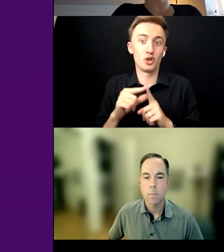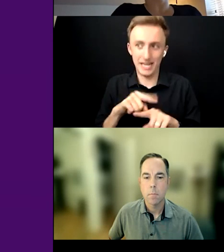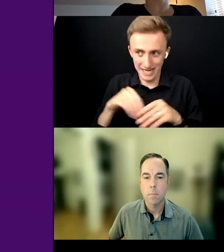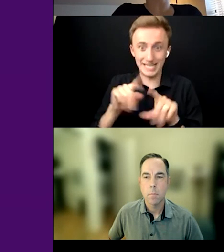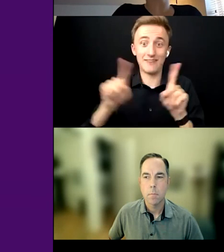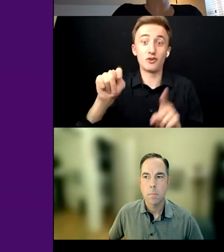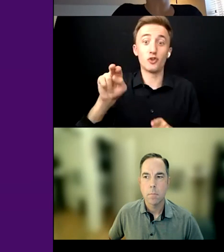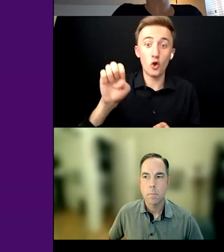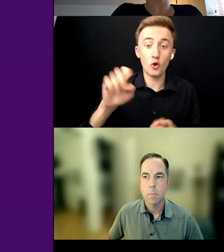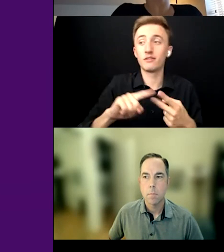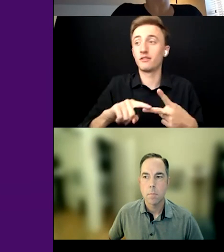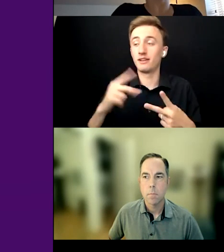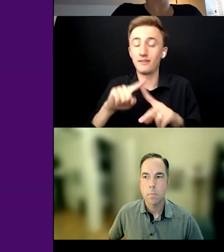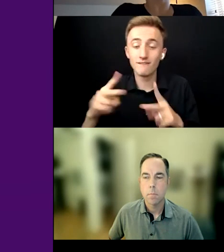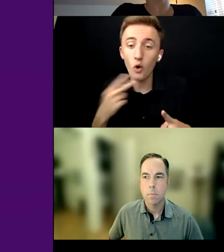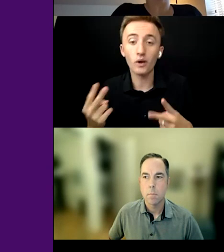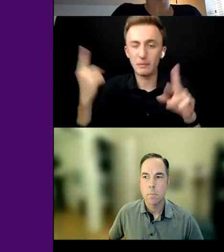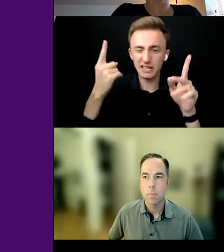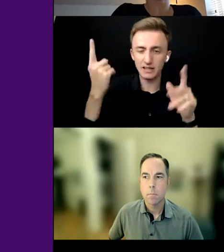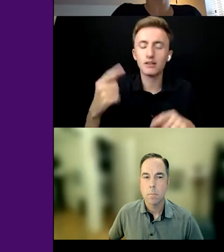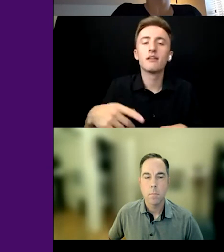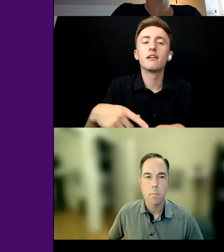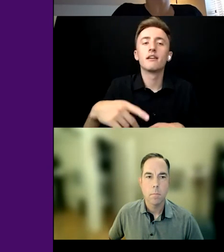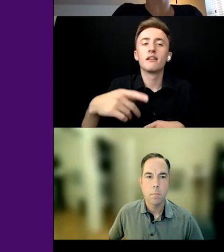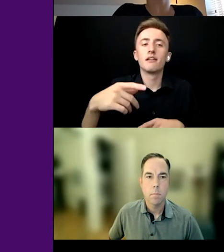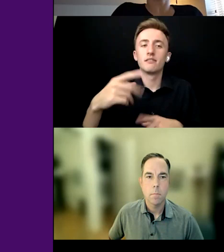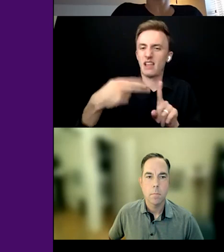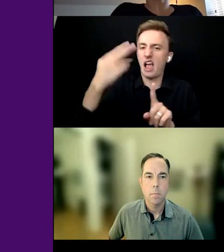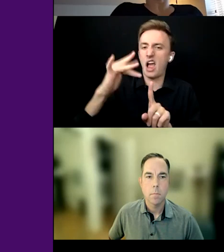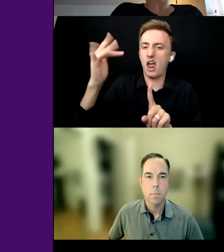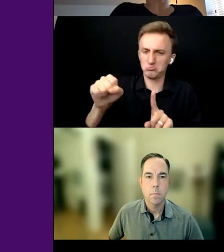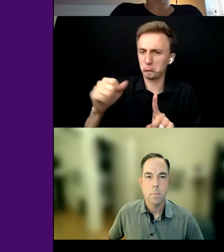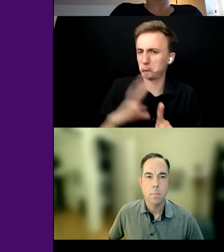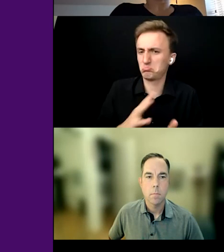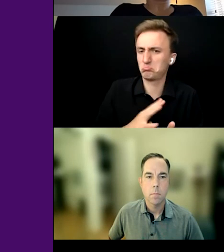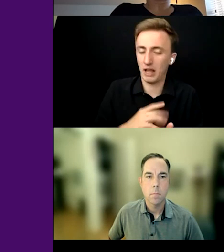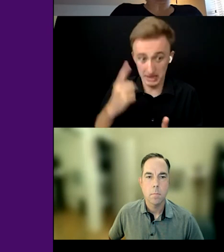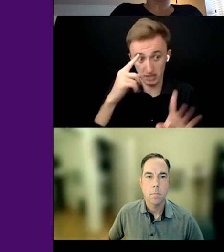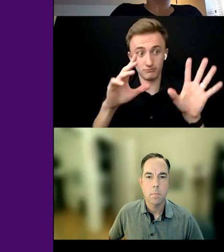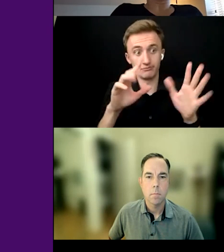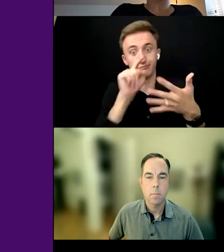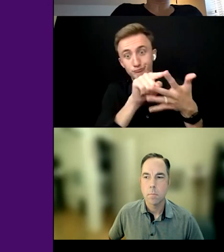voice or something like that to highlight those things, then yes, I think that all of those am I,